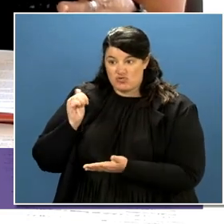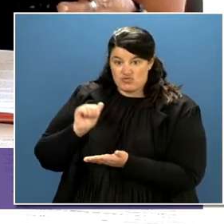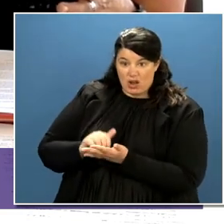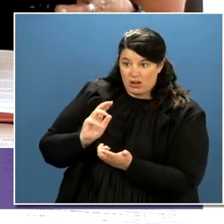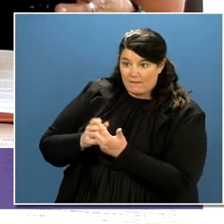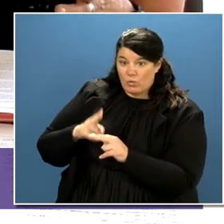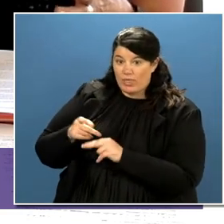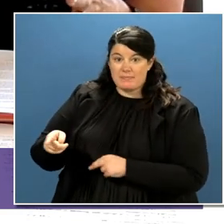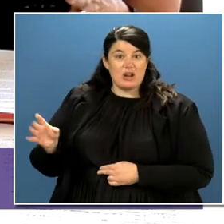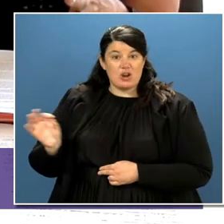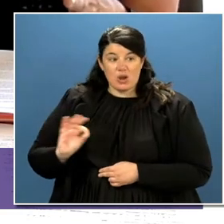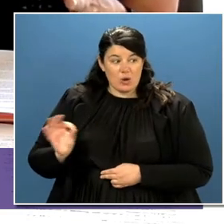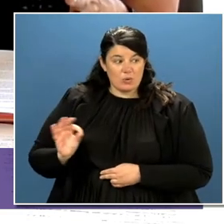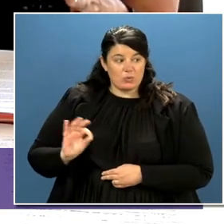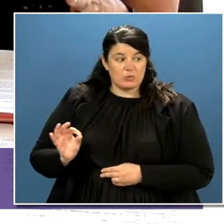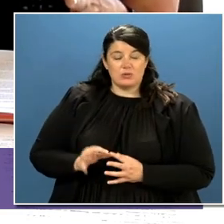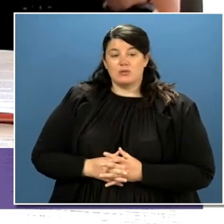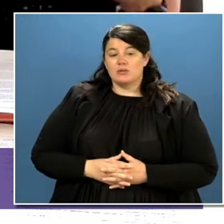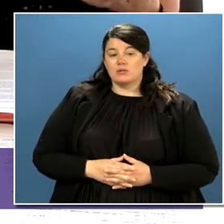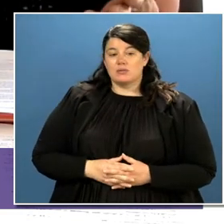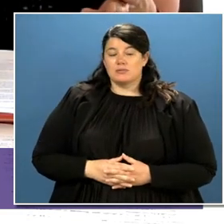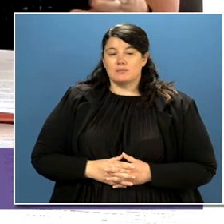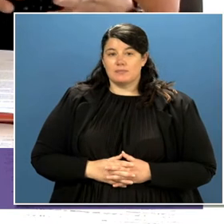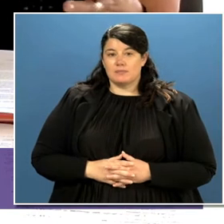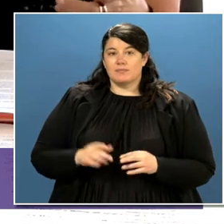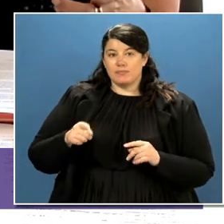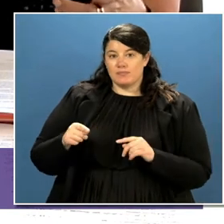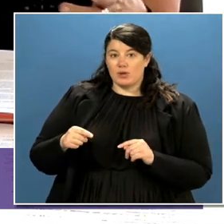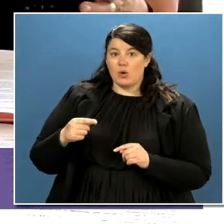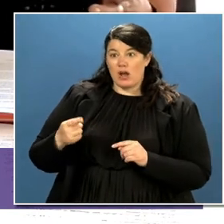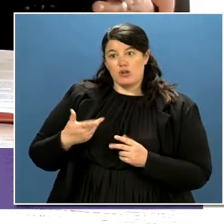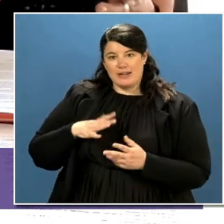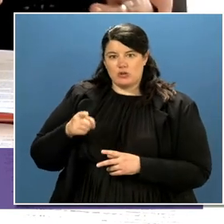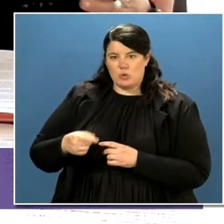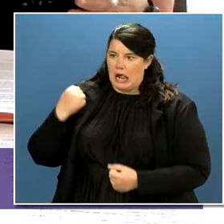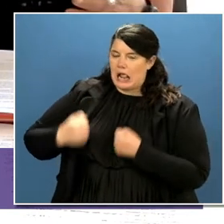And then that is where they stay unless you yell and scream, like I have done over the years.